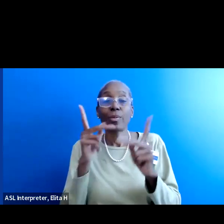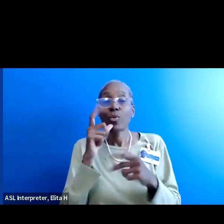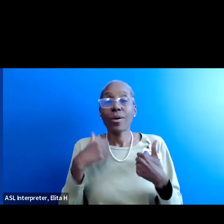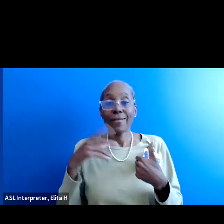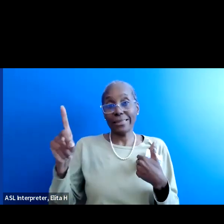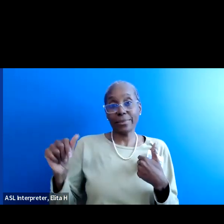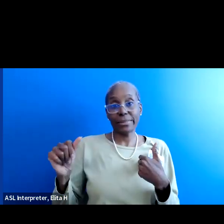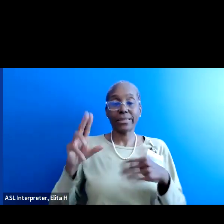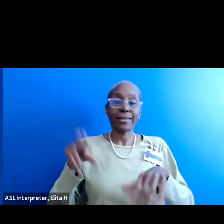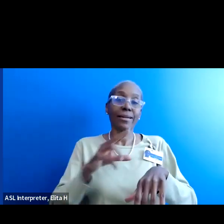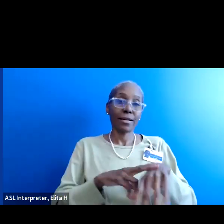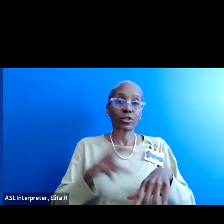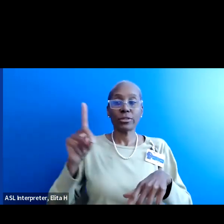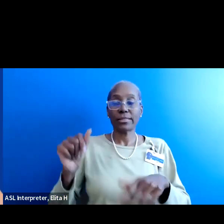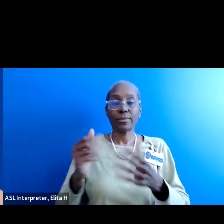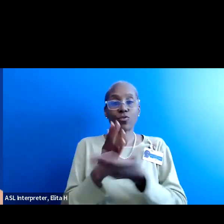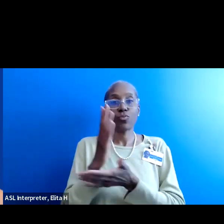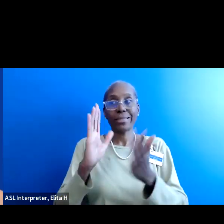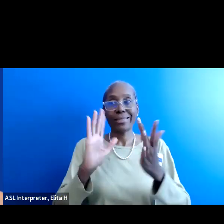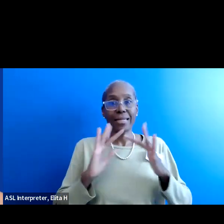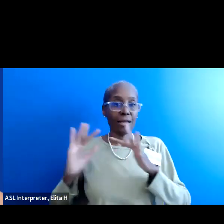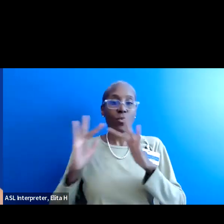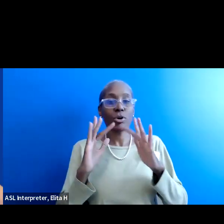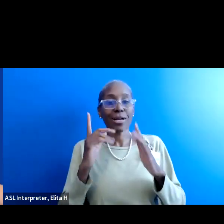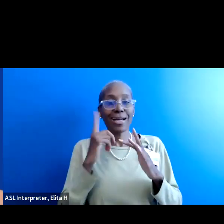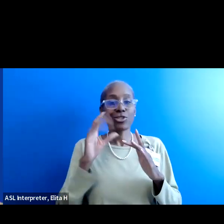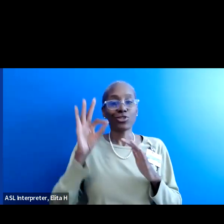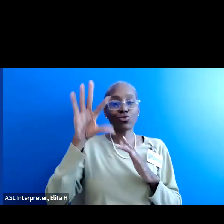The National Disability Rights Network, I just dropped into the chat.